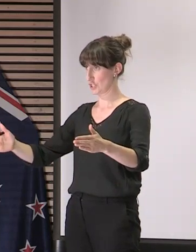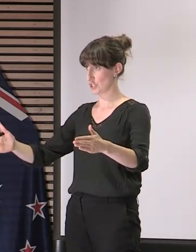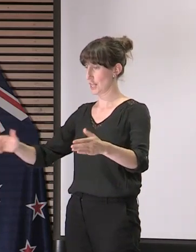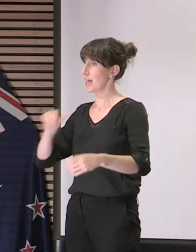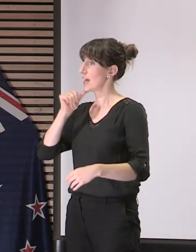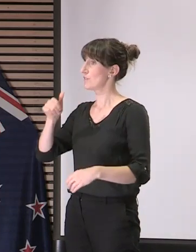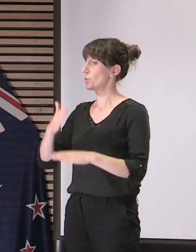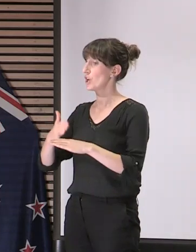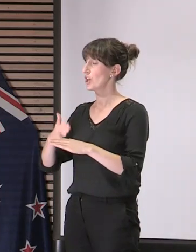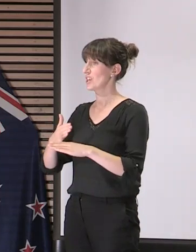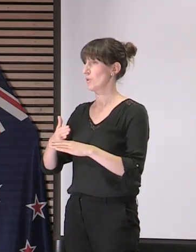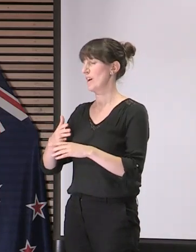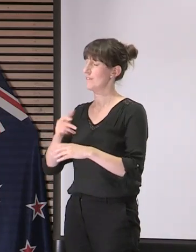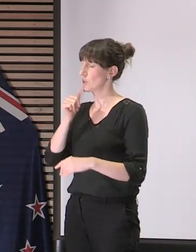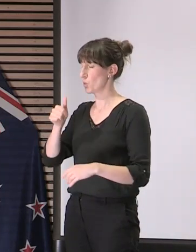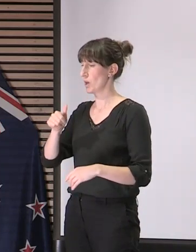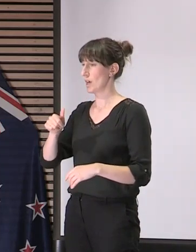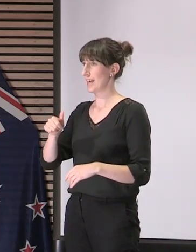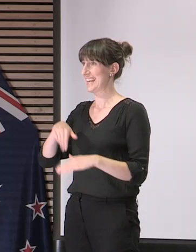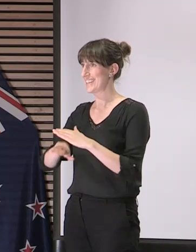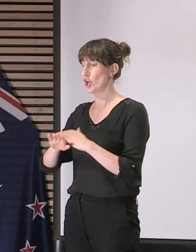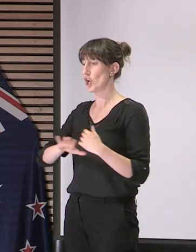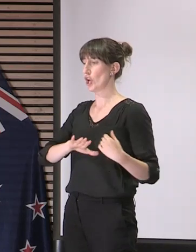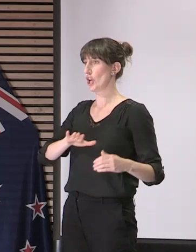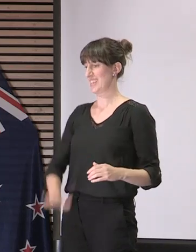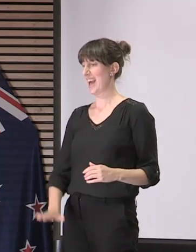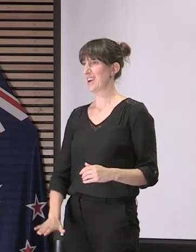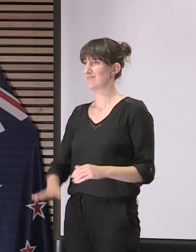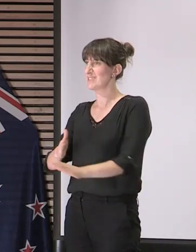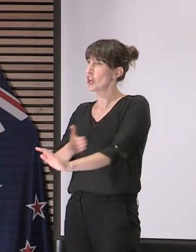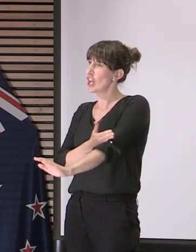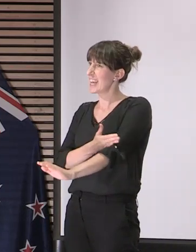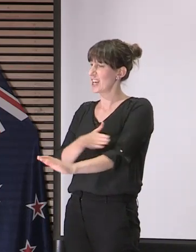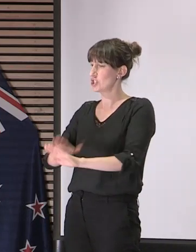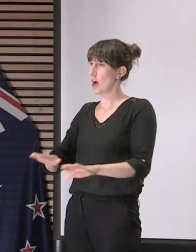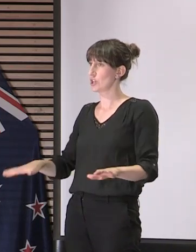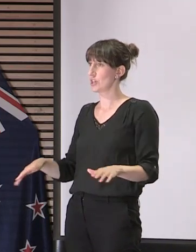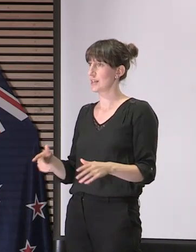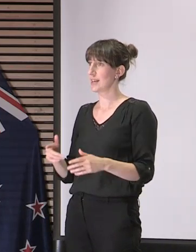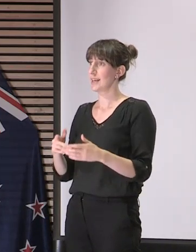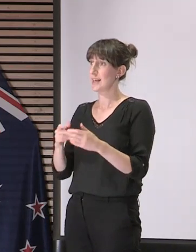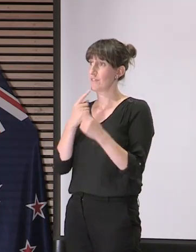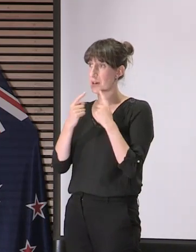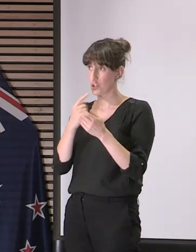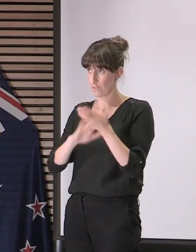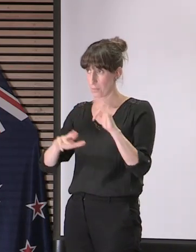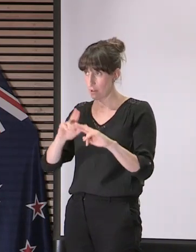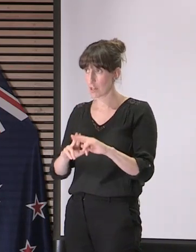through, the nice big books. This is the sort of thing you will get if you're in an early